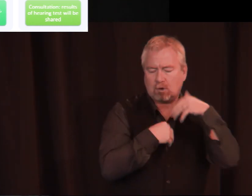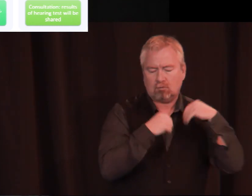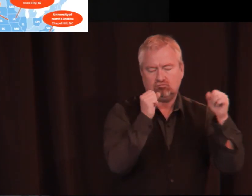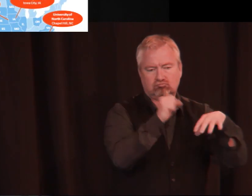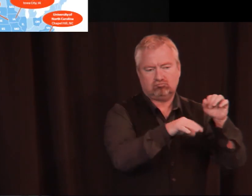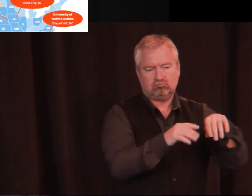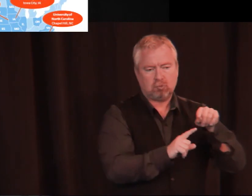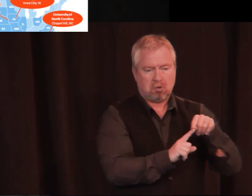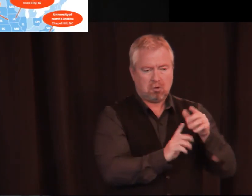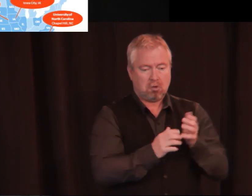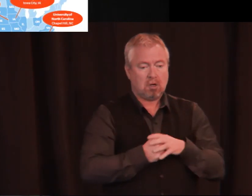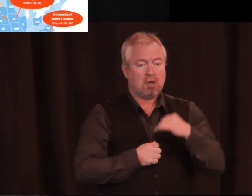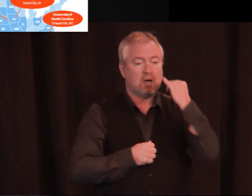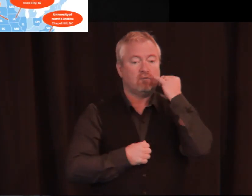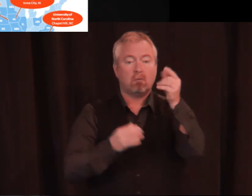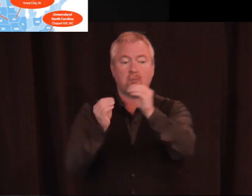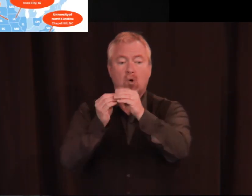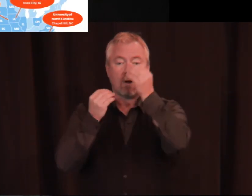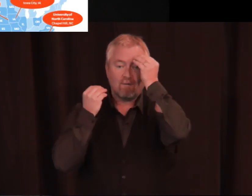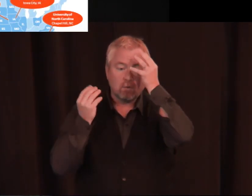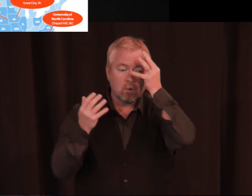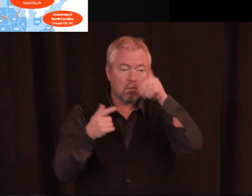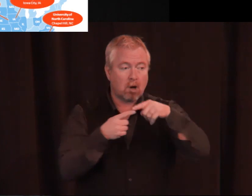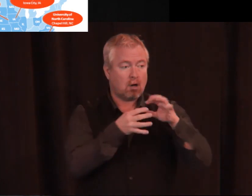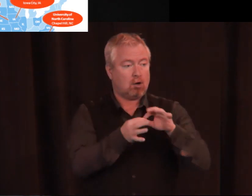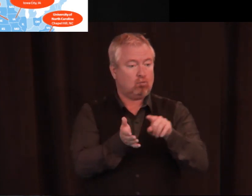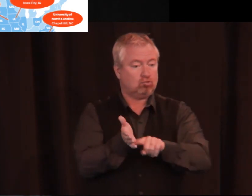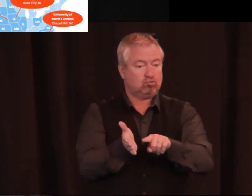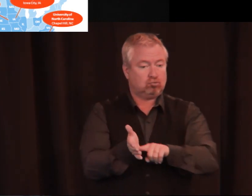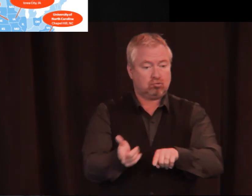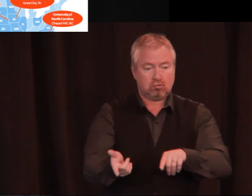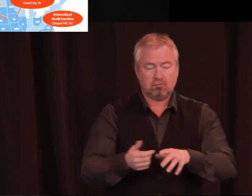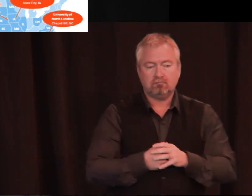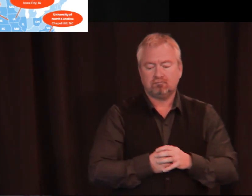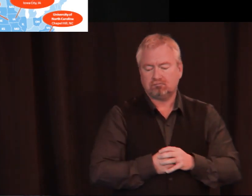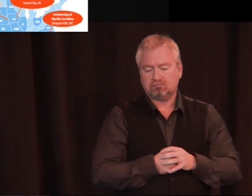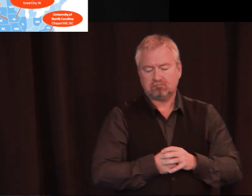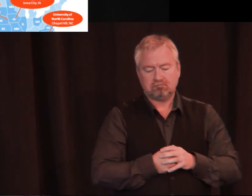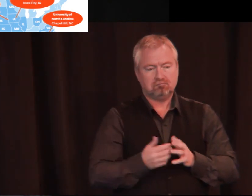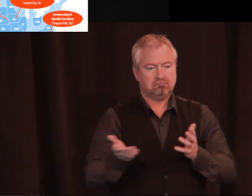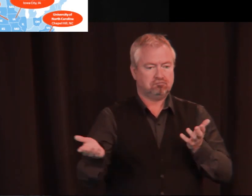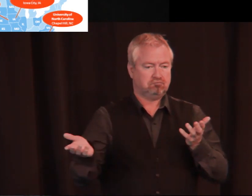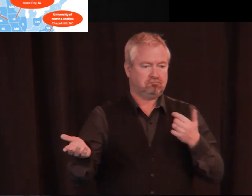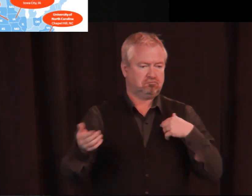If you want more information about the study, we have posters that are now available.